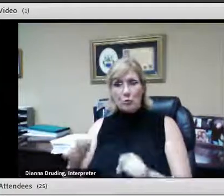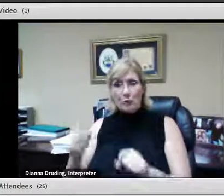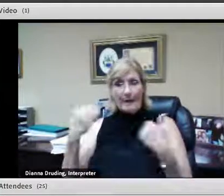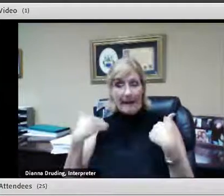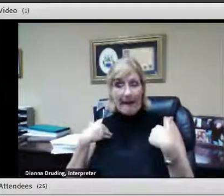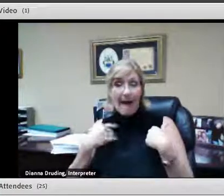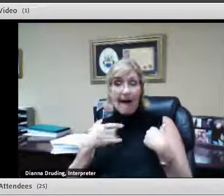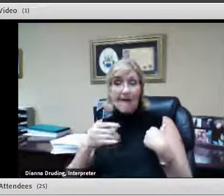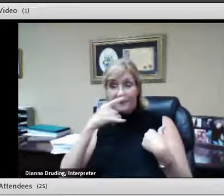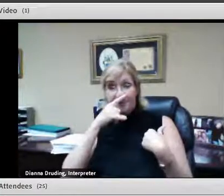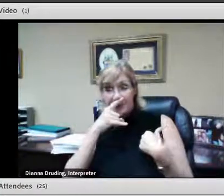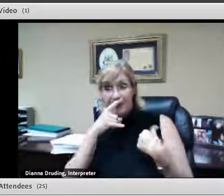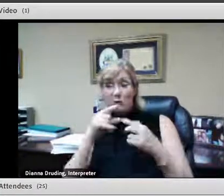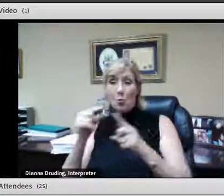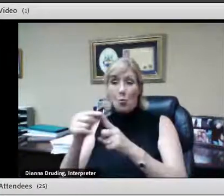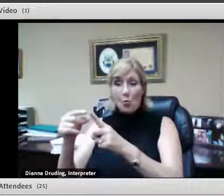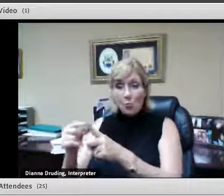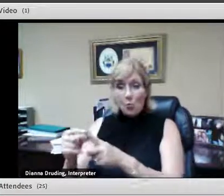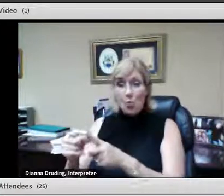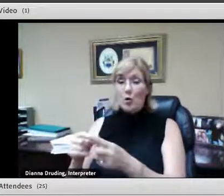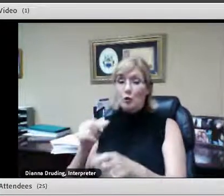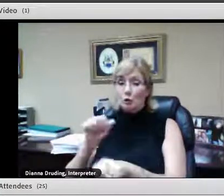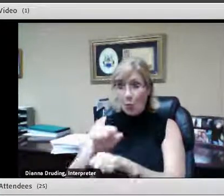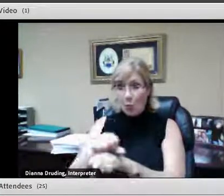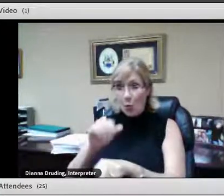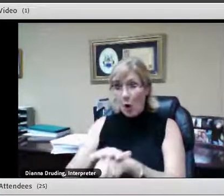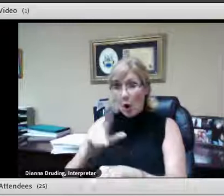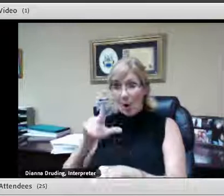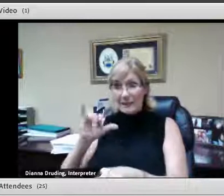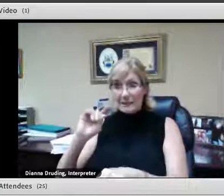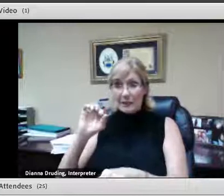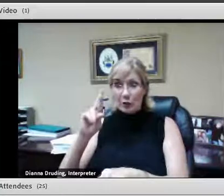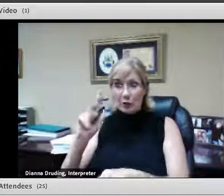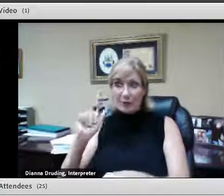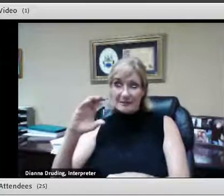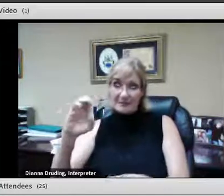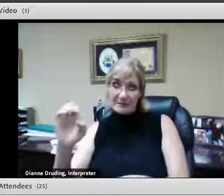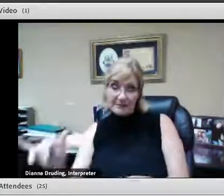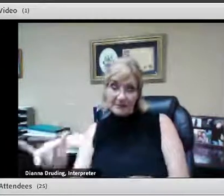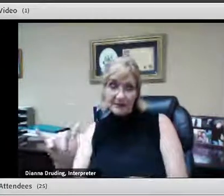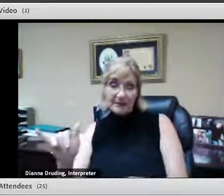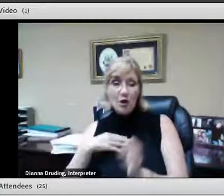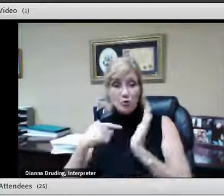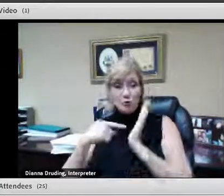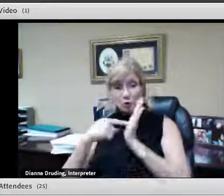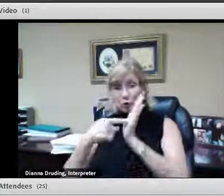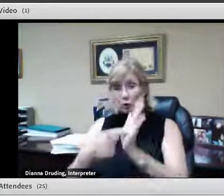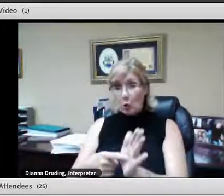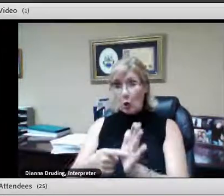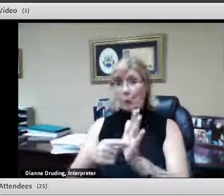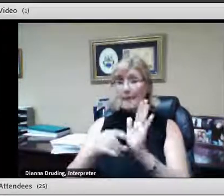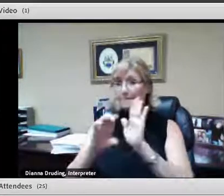on their literacy, as well, and then you show them a picture of the element that they're trying to find, and then they find that word.